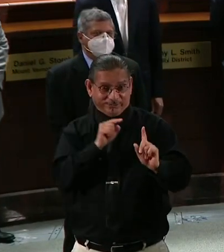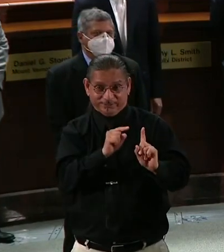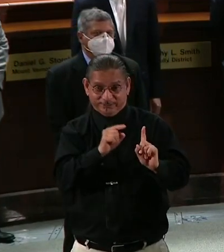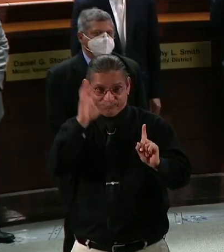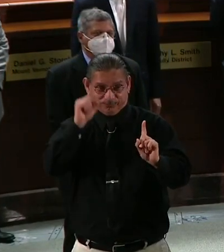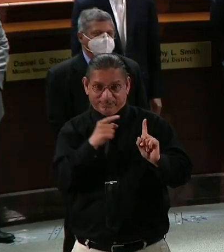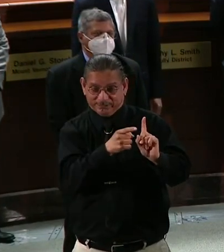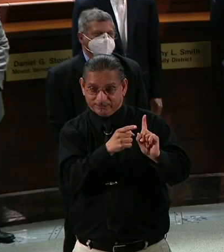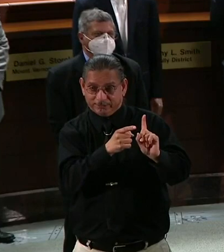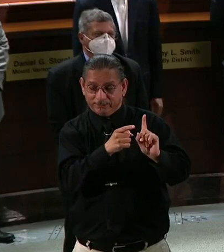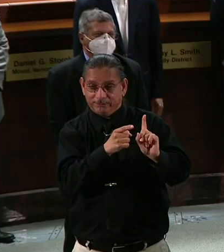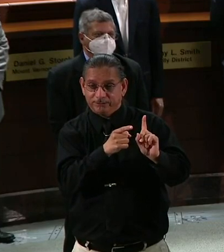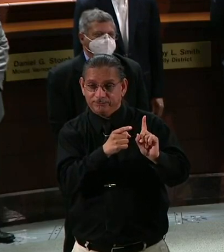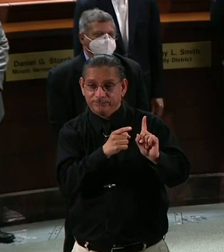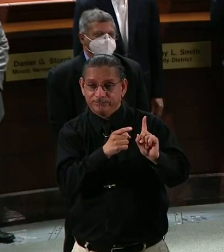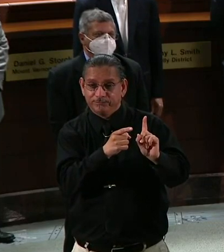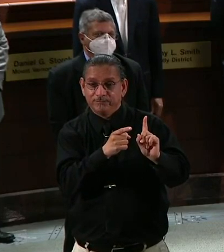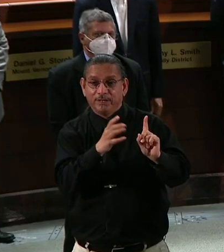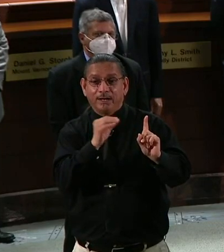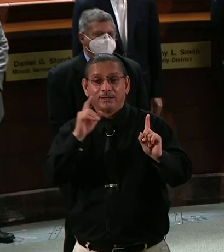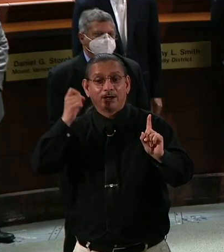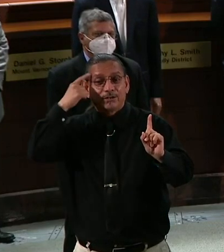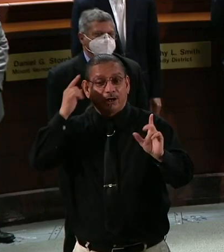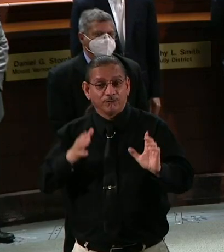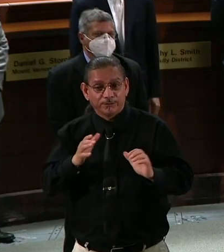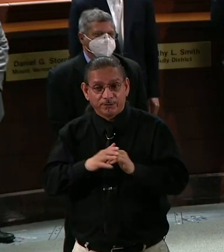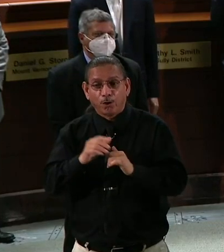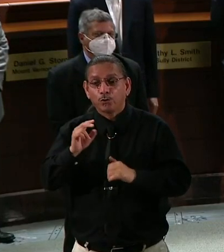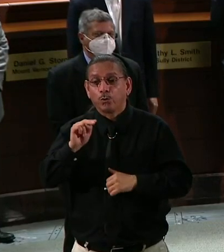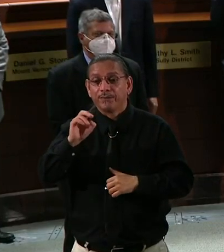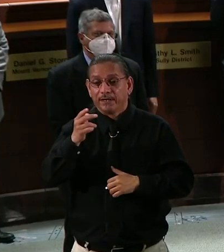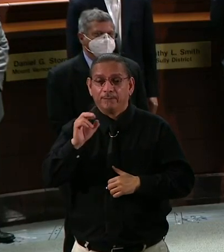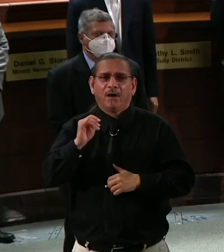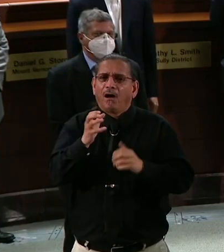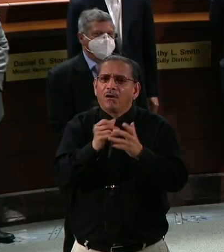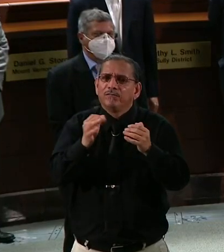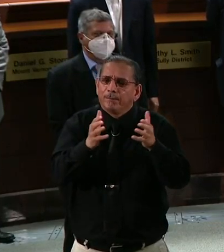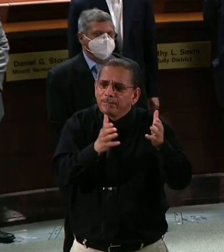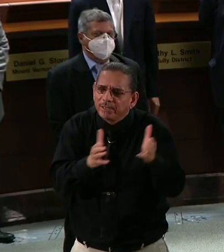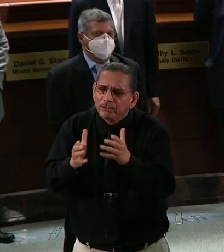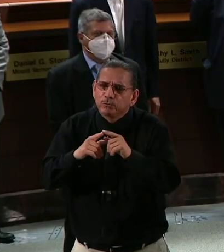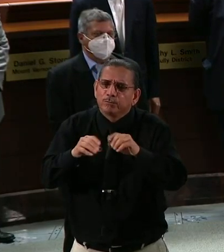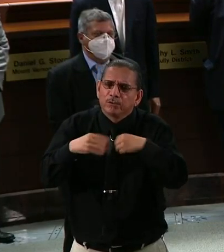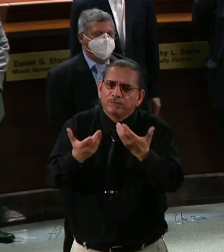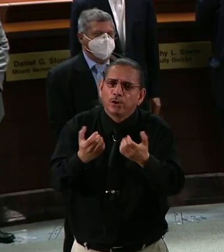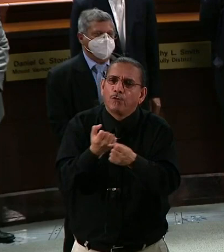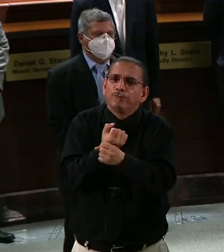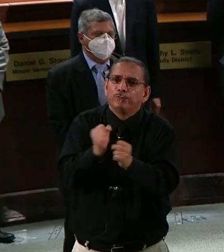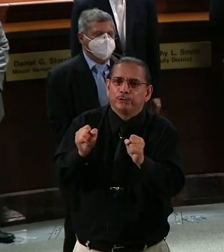OTHER METHOD OF COMING DADDY THE PRESIDENT MACKAY. THE LAST THING YOU SEE AT THE U. S. BUT